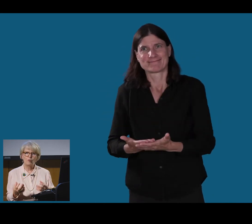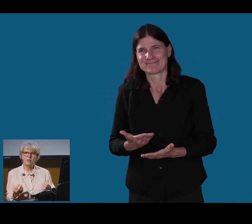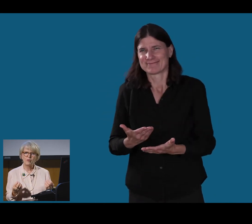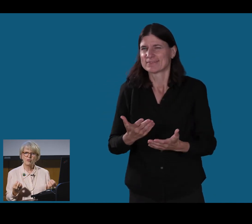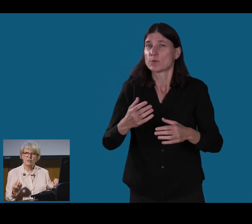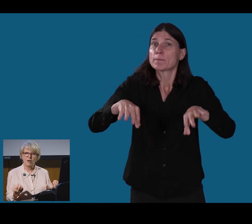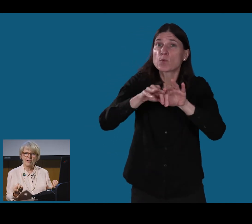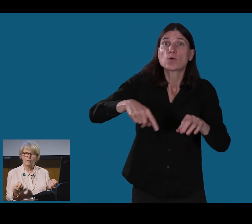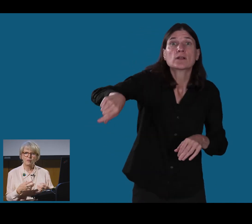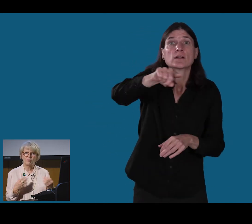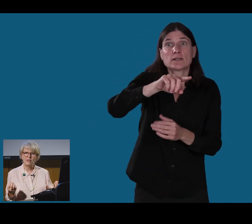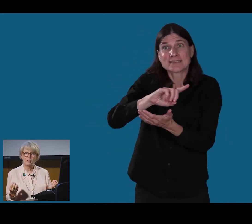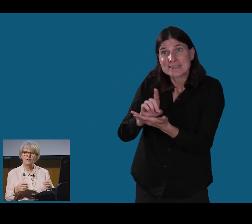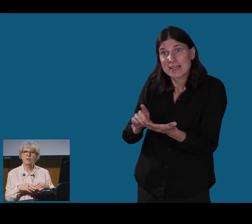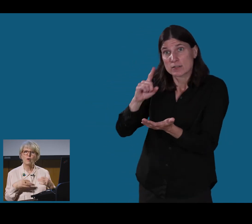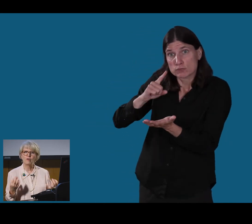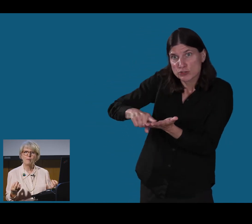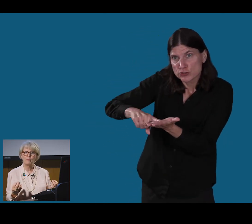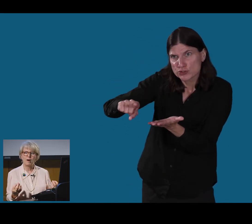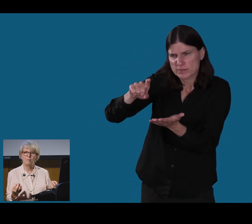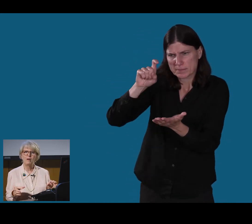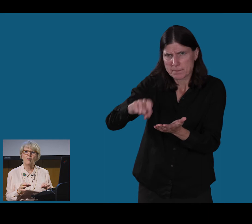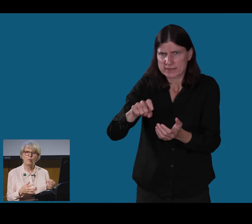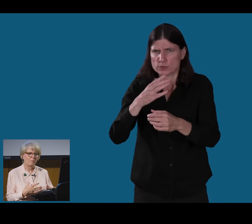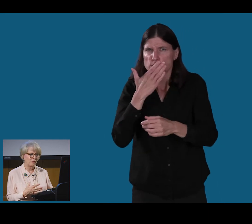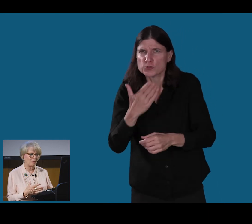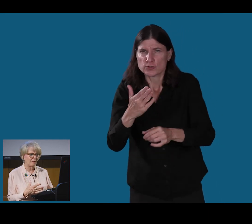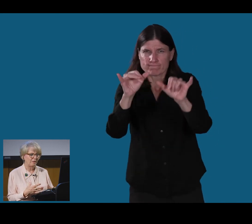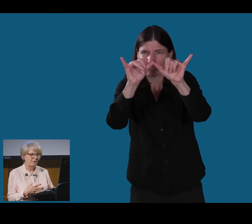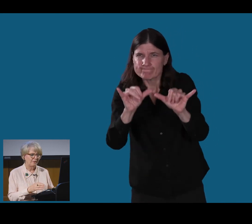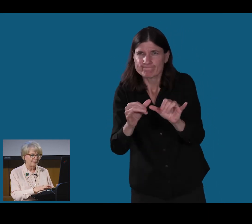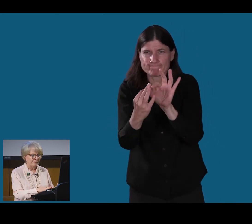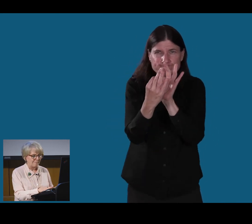No research design or intervention is going to overcome the problem of poor measurement.